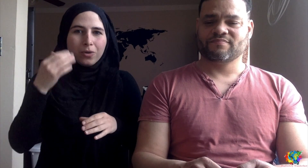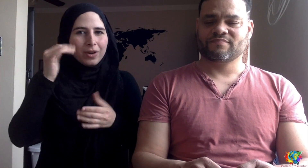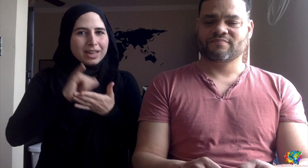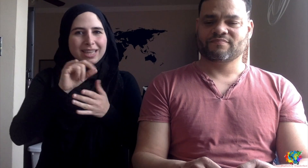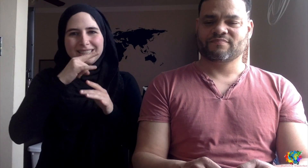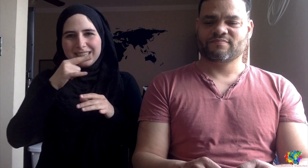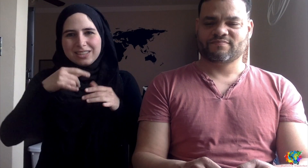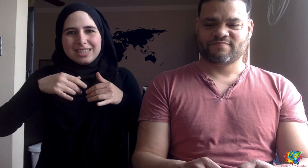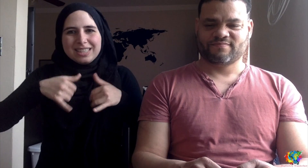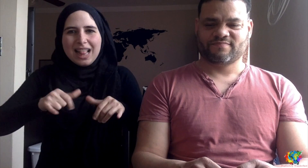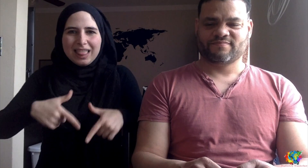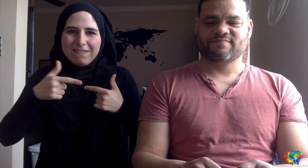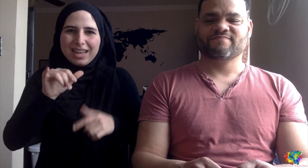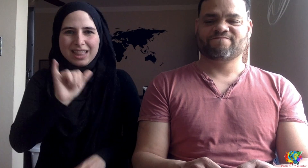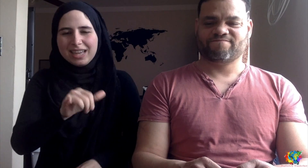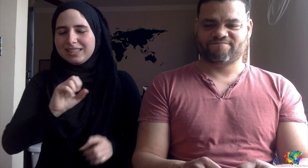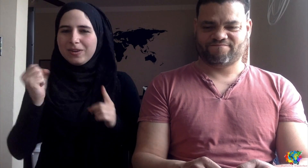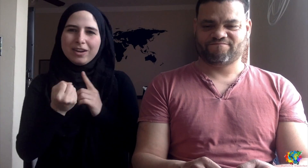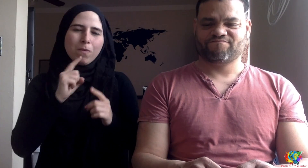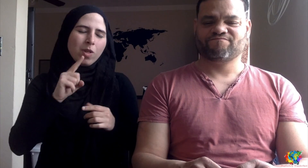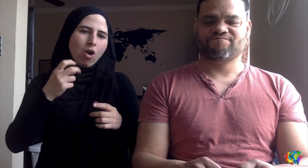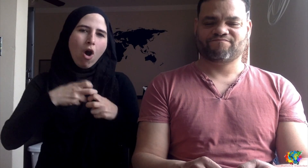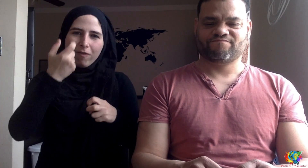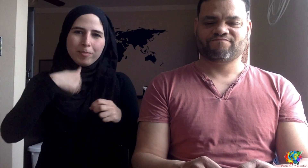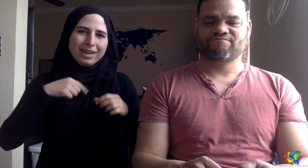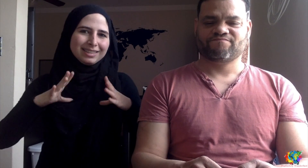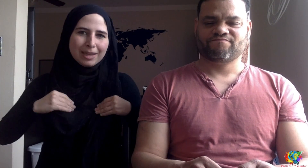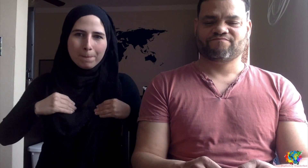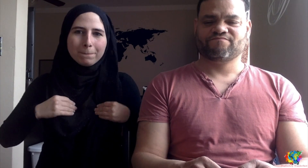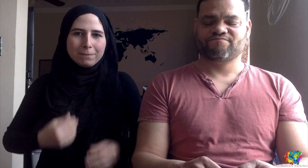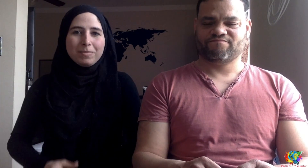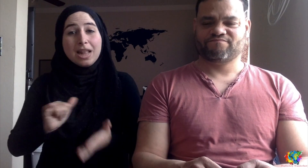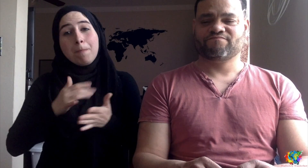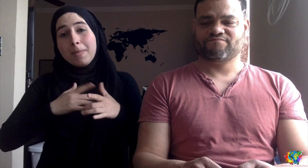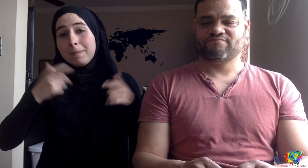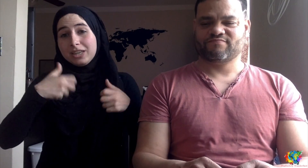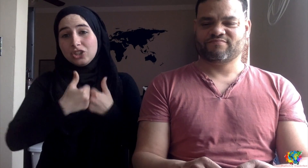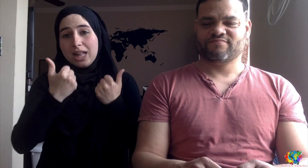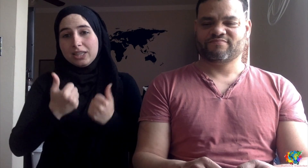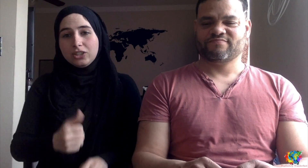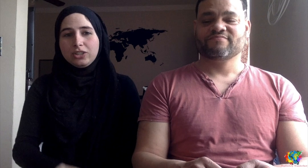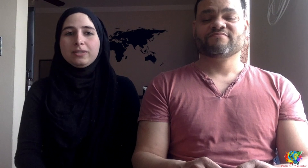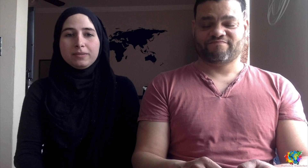Zee: Knowing that these kids are still living in that situation, it was hard for me to accept Zee: So that's my biggest challenge